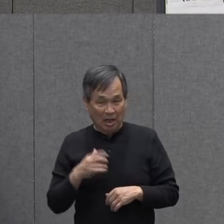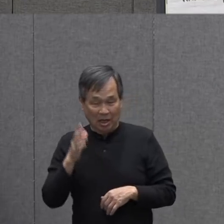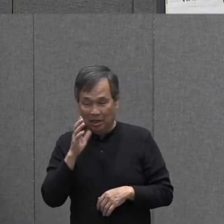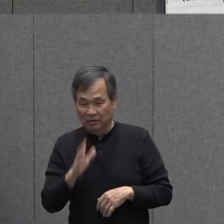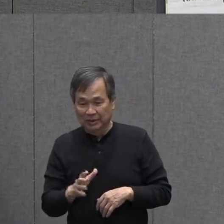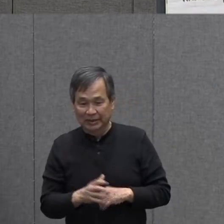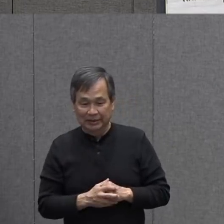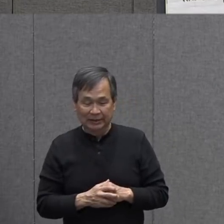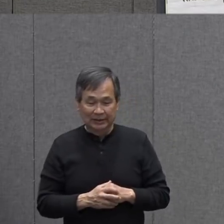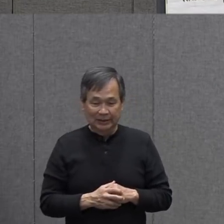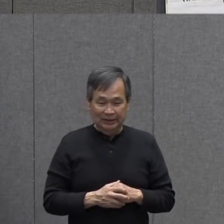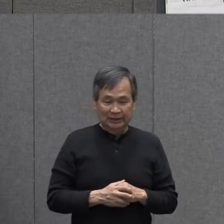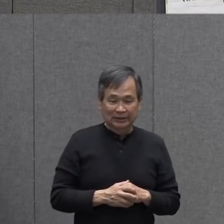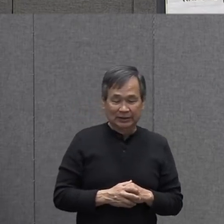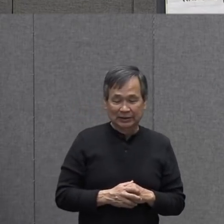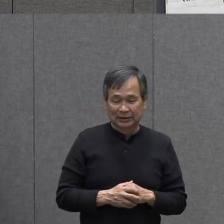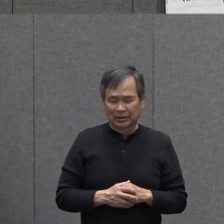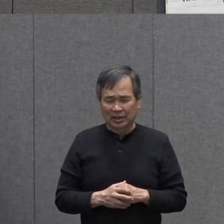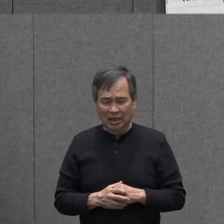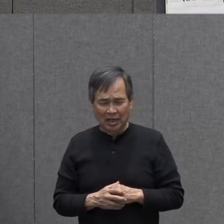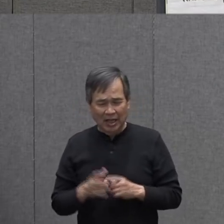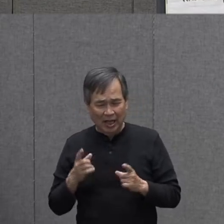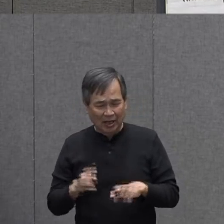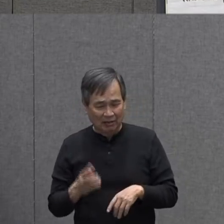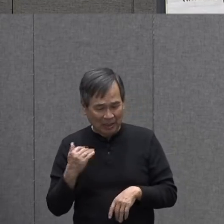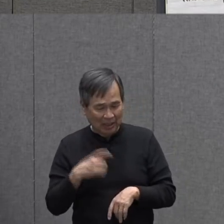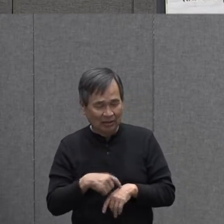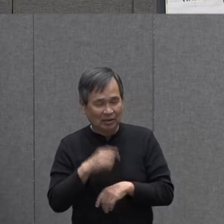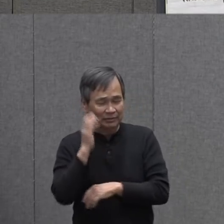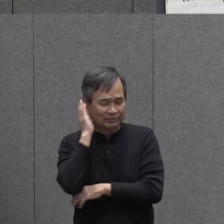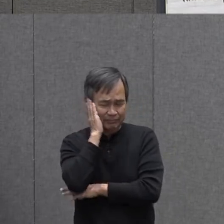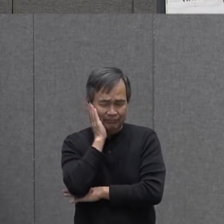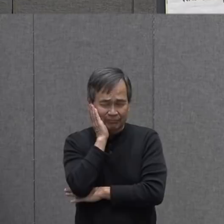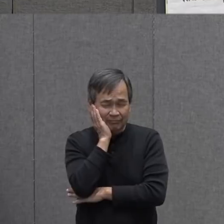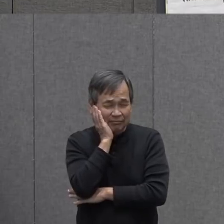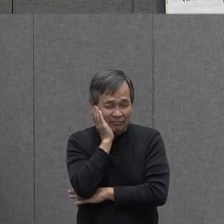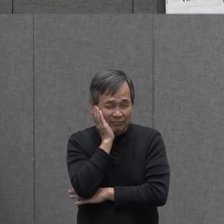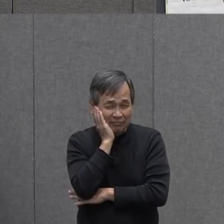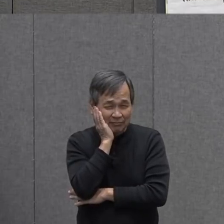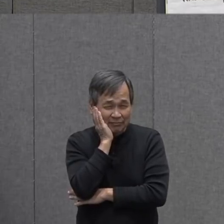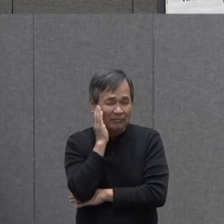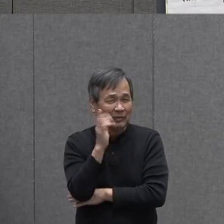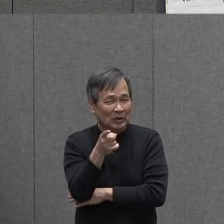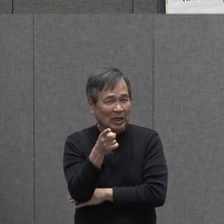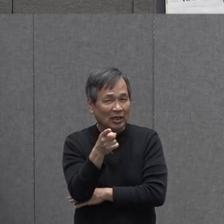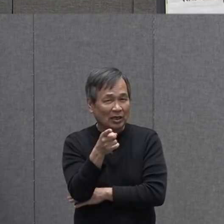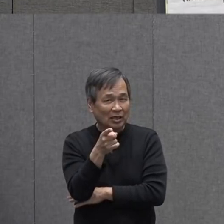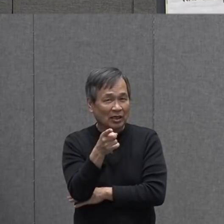So what did we do last time that could help us this time? Yeah, right, we already sorta talked about it last time.